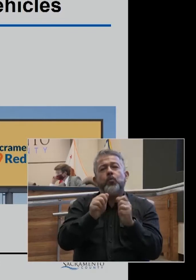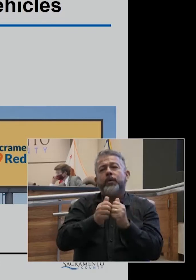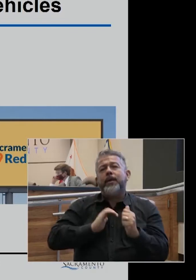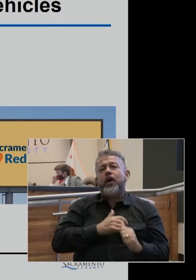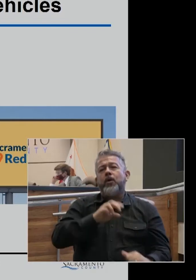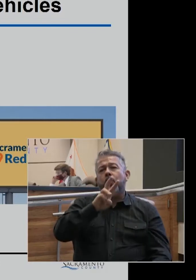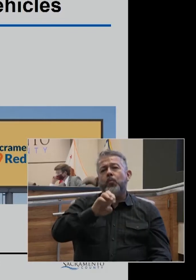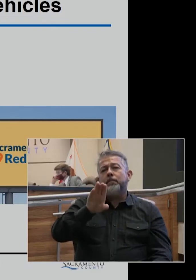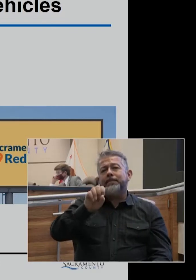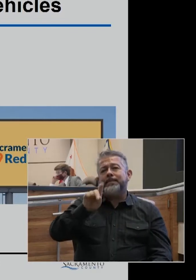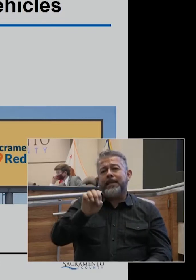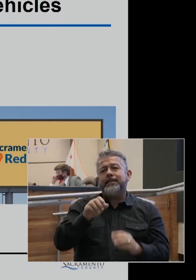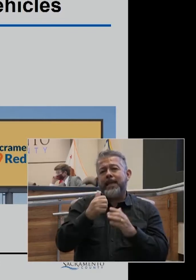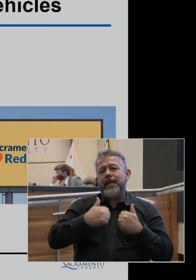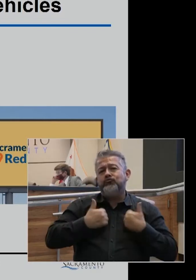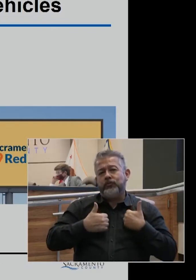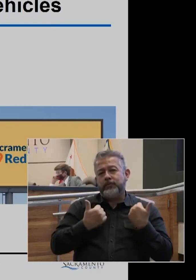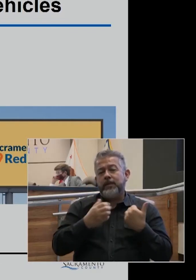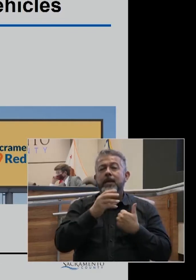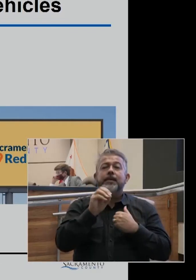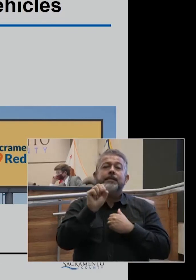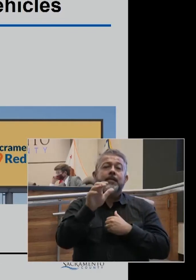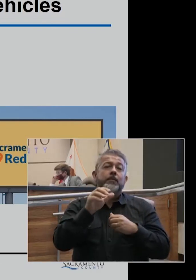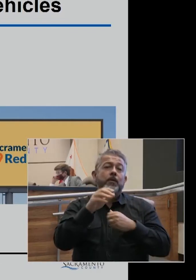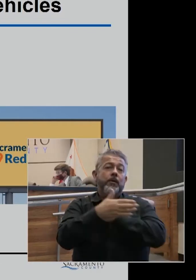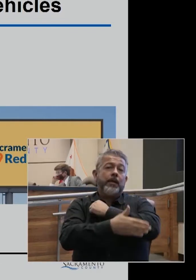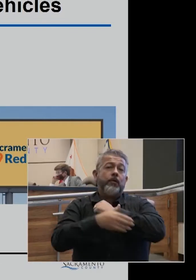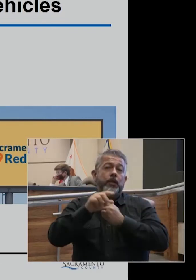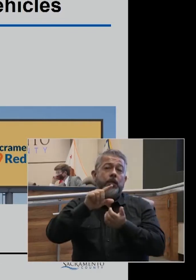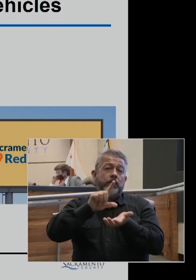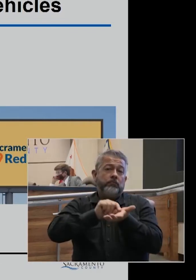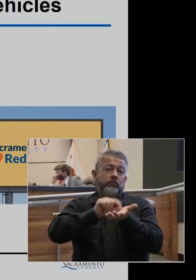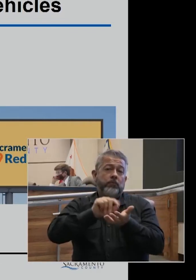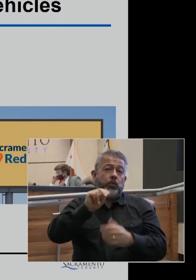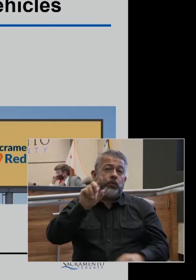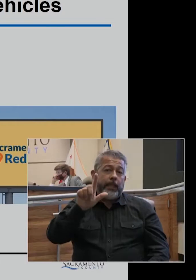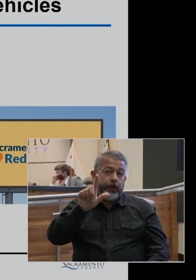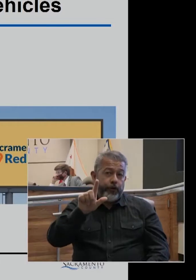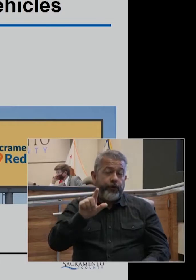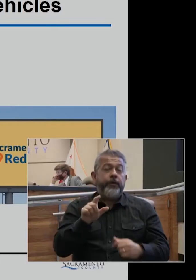AS RESTRICTING WEBSITE ACTRESS? AND HAVE A SACRAMENTO COUNTY